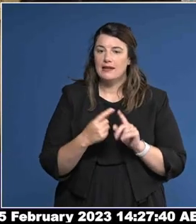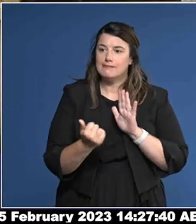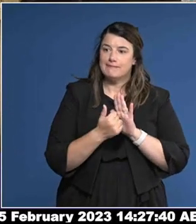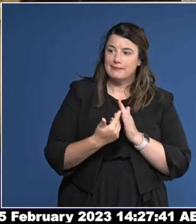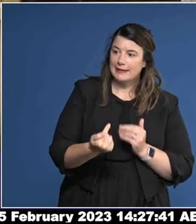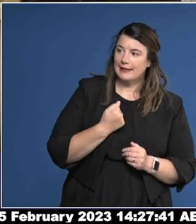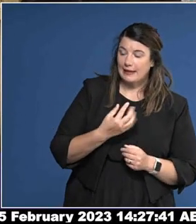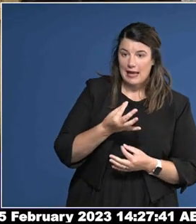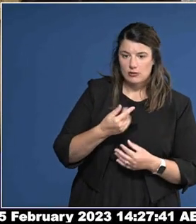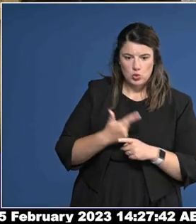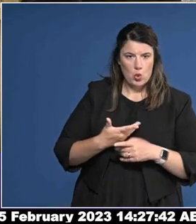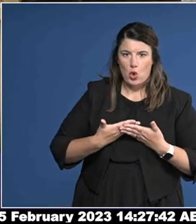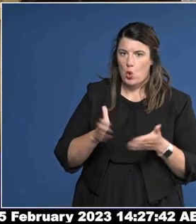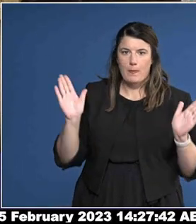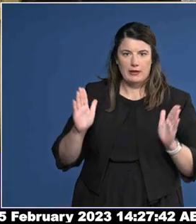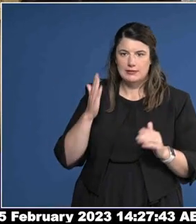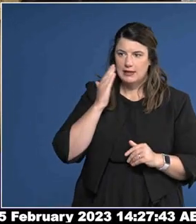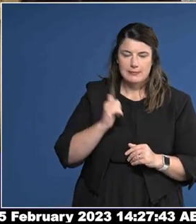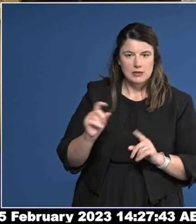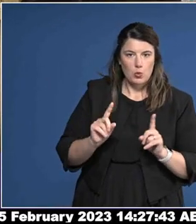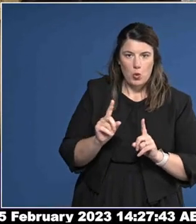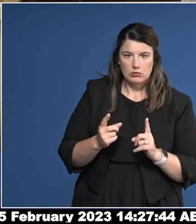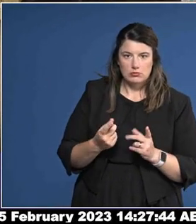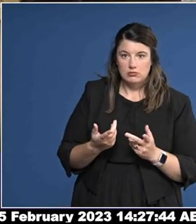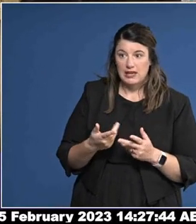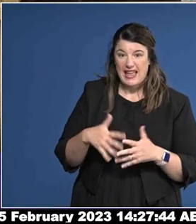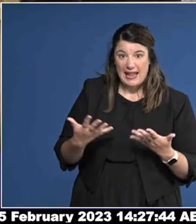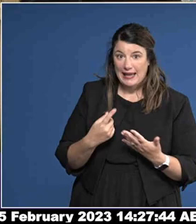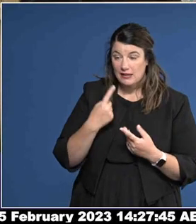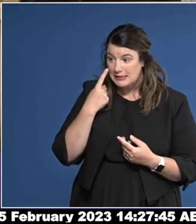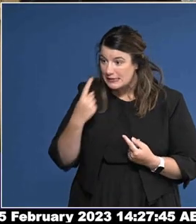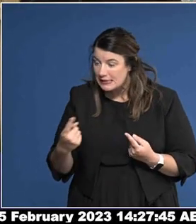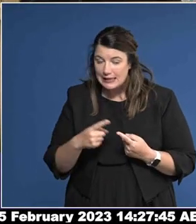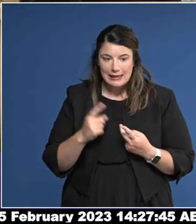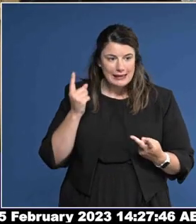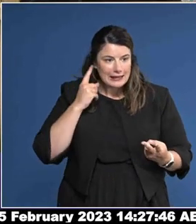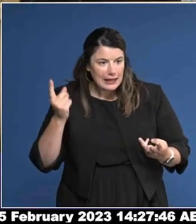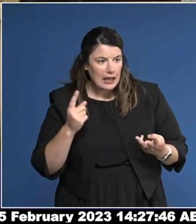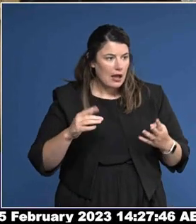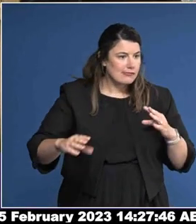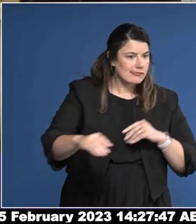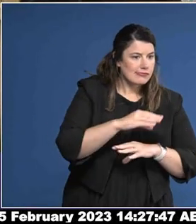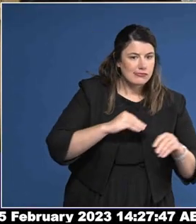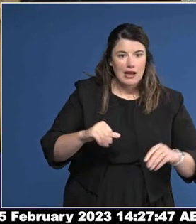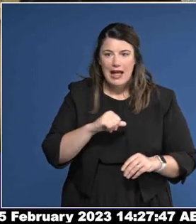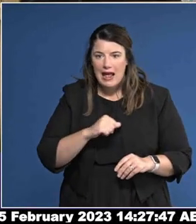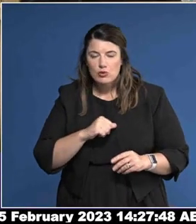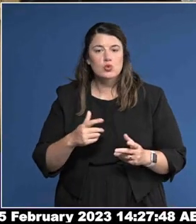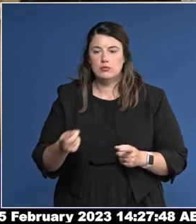forward any kinds of information which are relevant to emerging cultures of abuse within our services, for example.